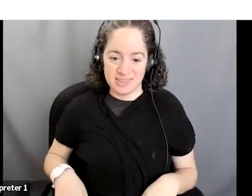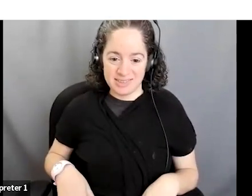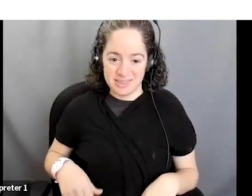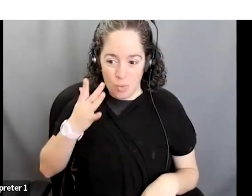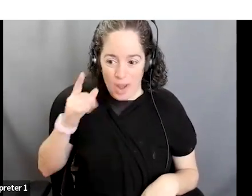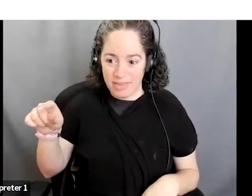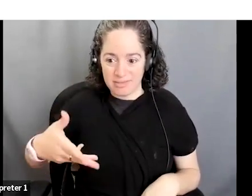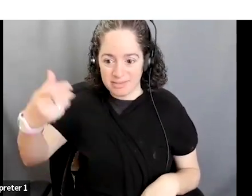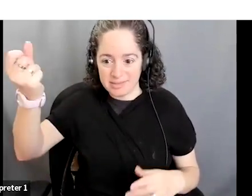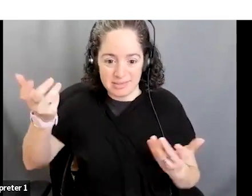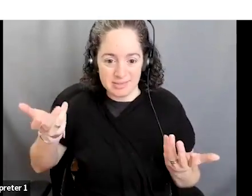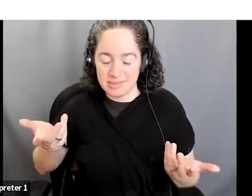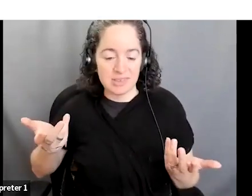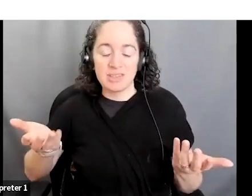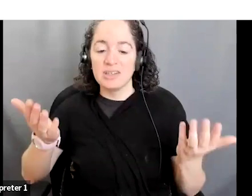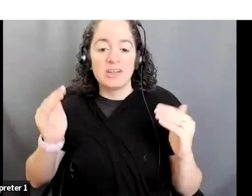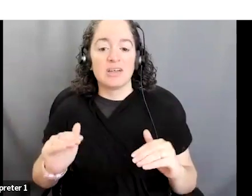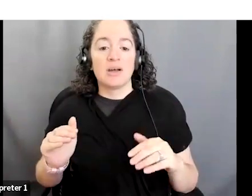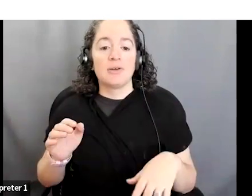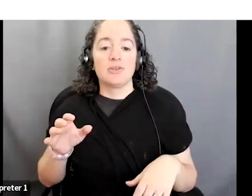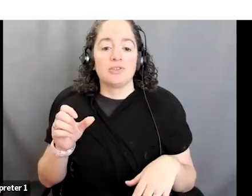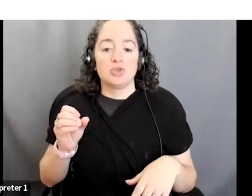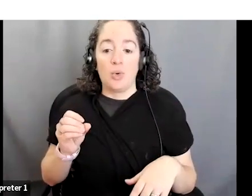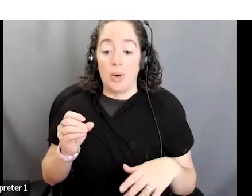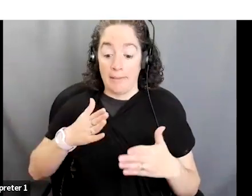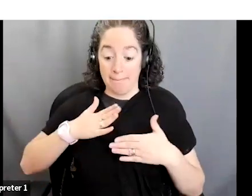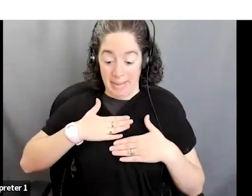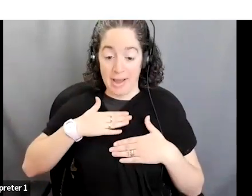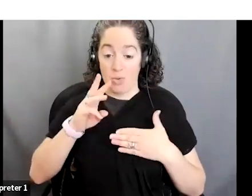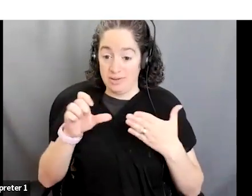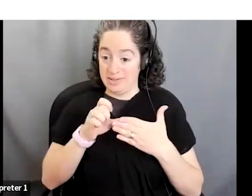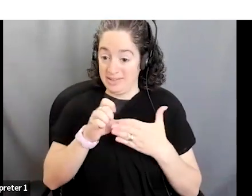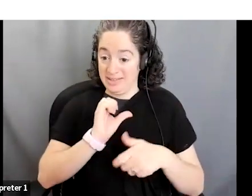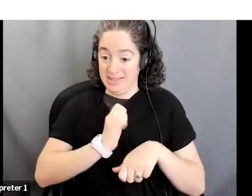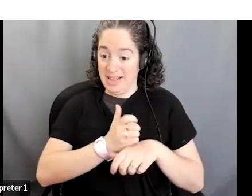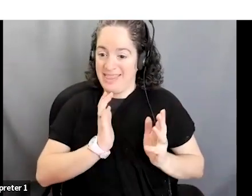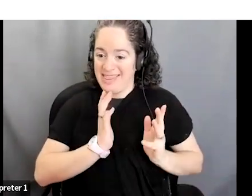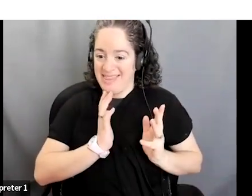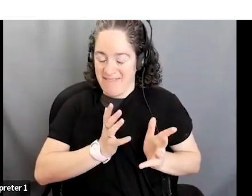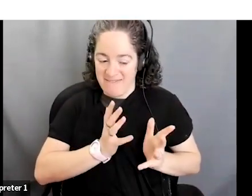On this leave my site settings alone, Contact Form 7 did a great job. They left it alone.